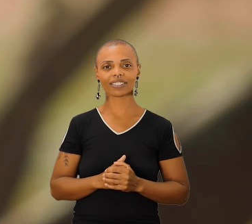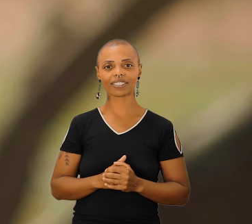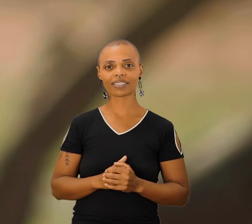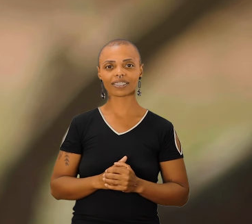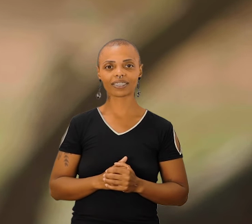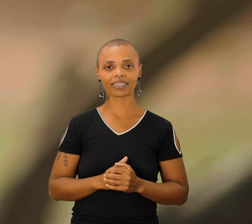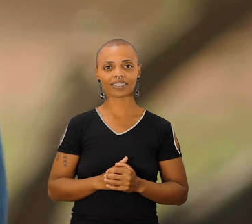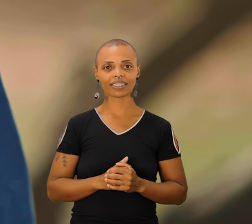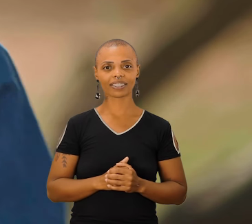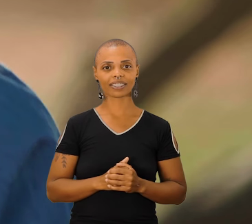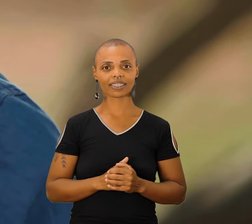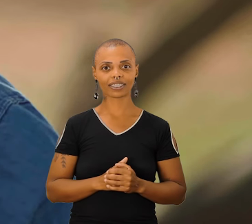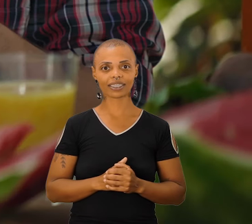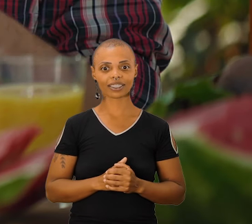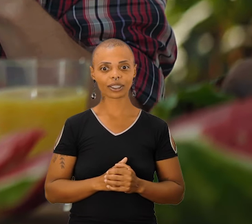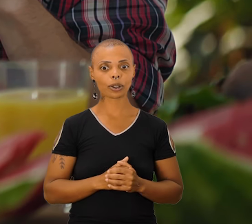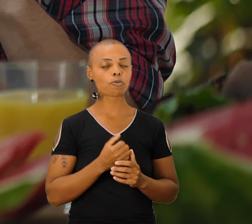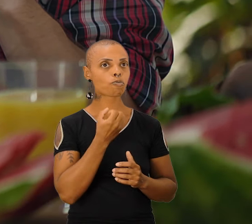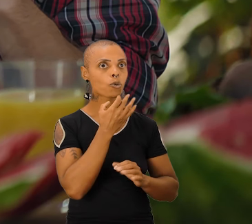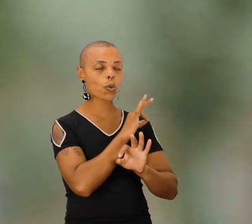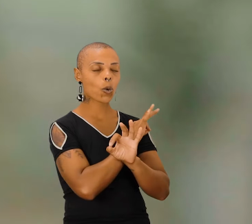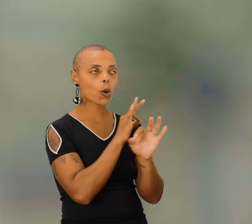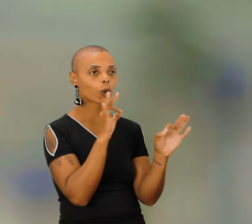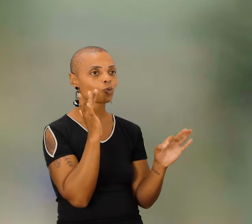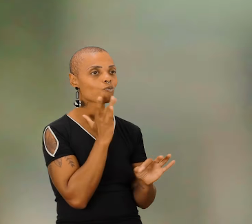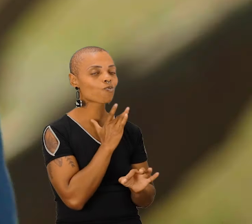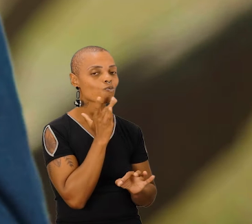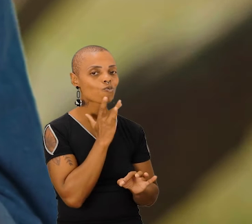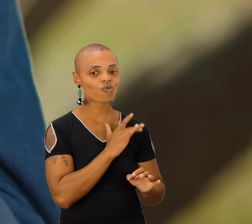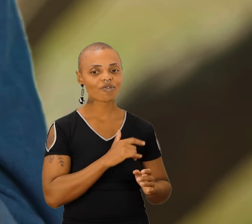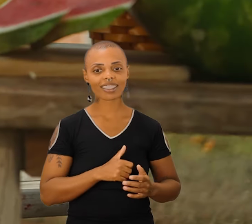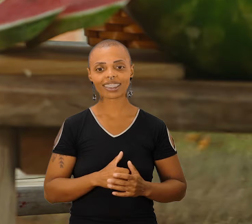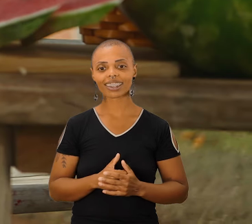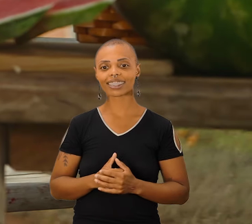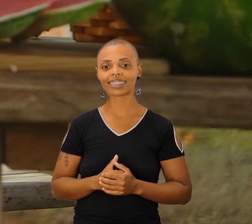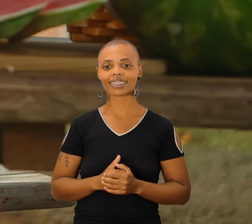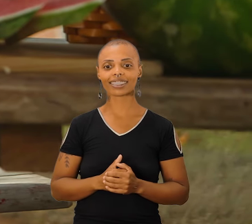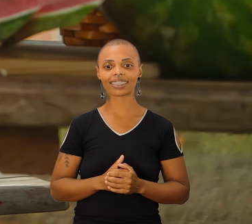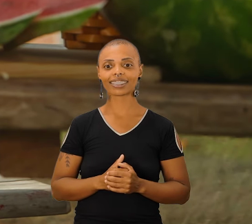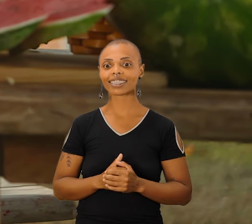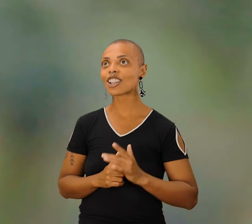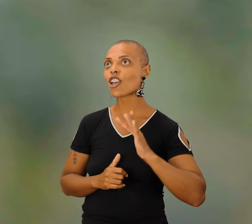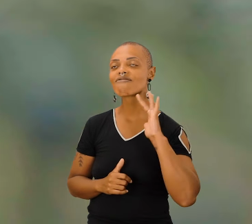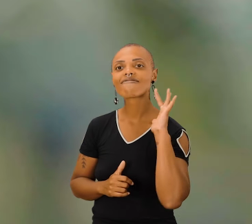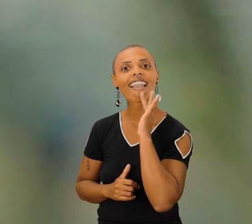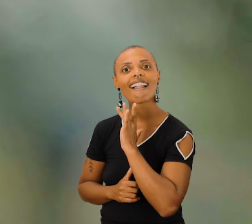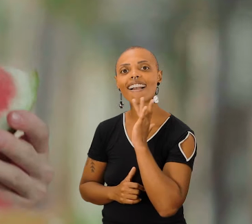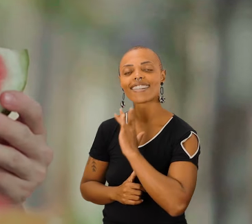[Birds] Country Very good. Hmm...